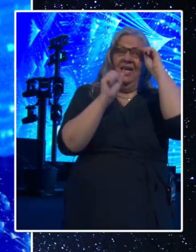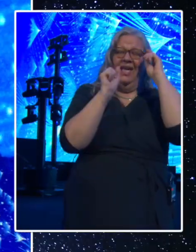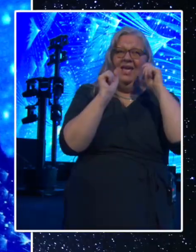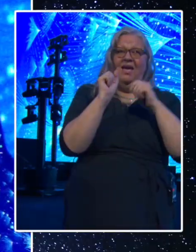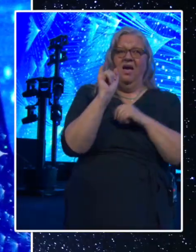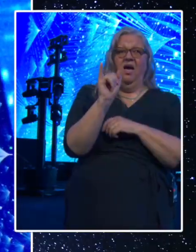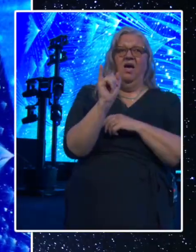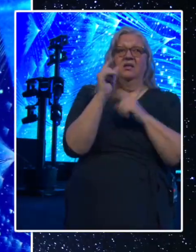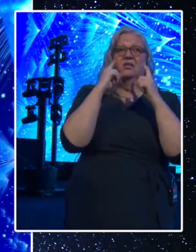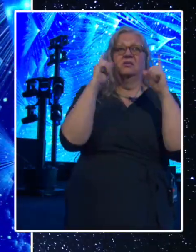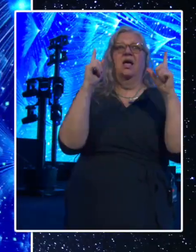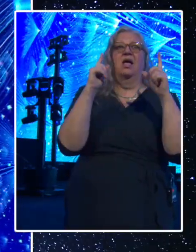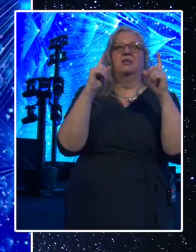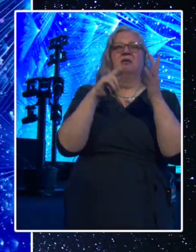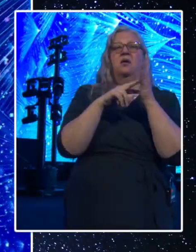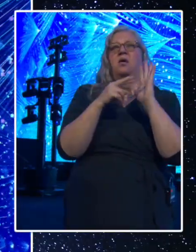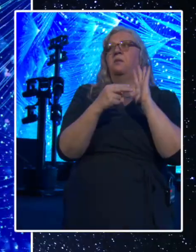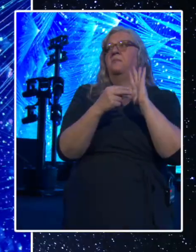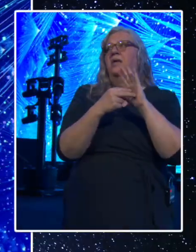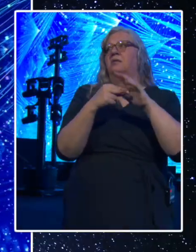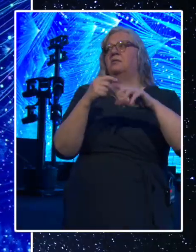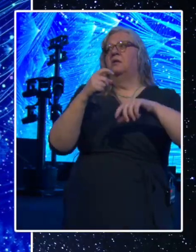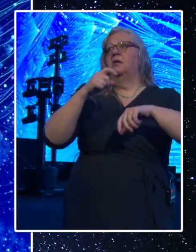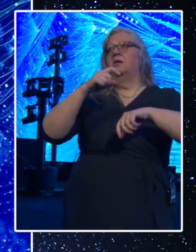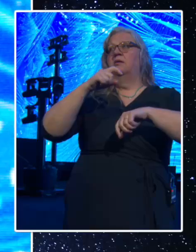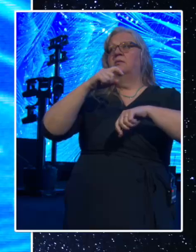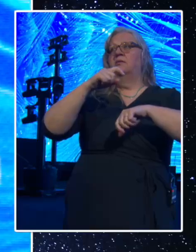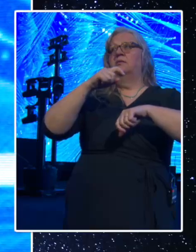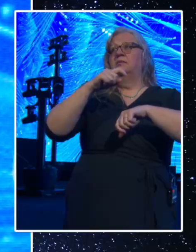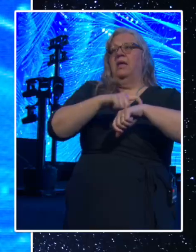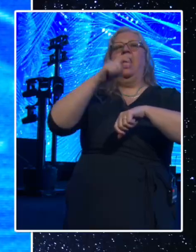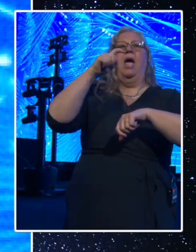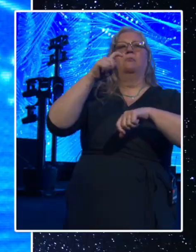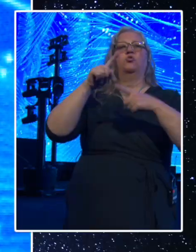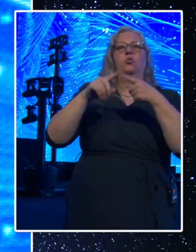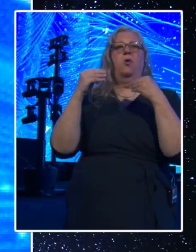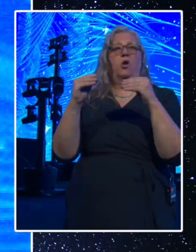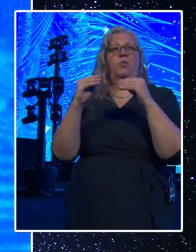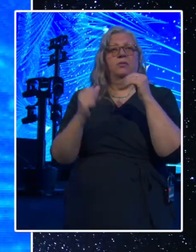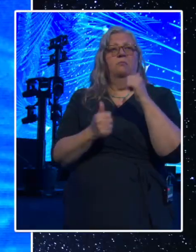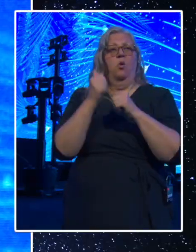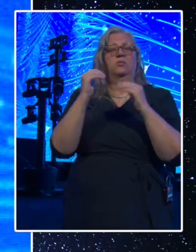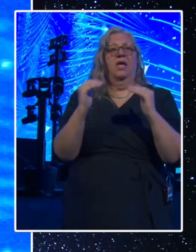AI success also means being time-to-market with the most advanced systems.